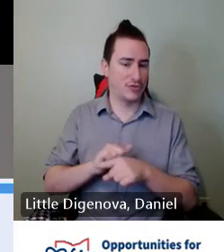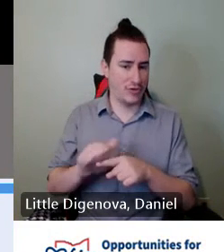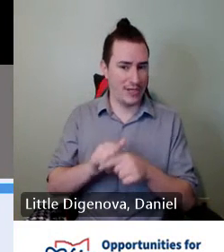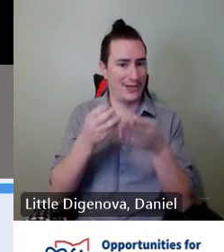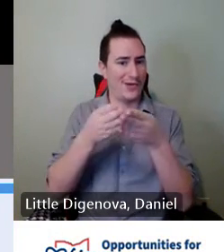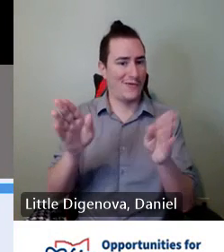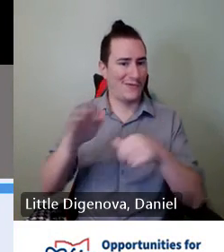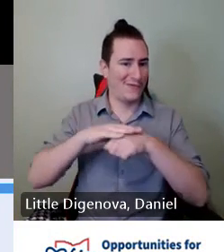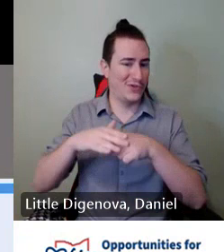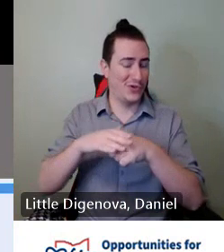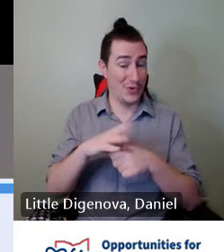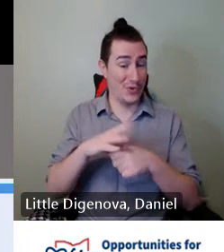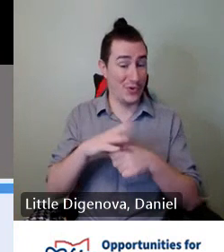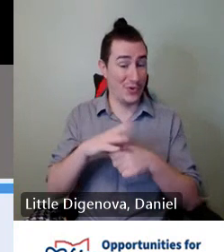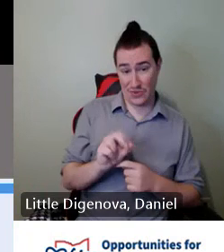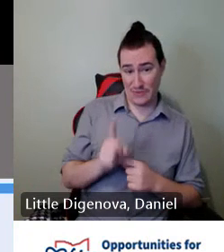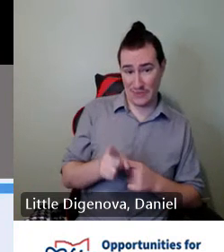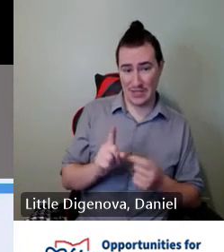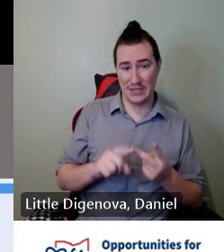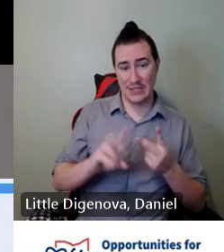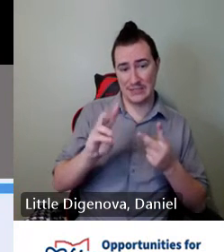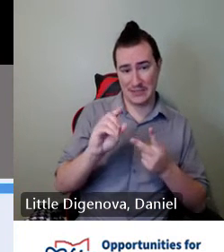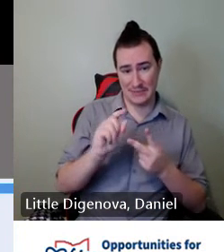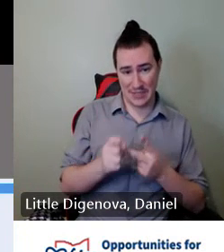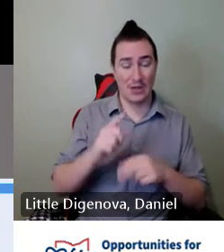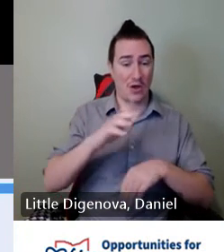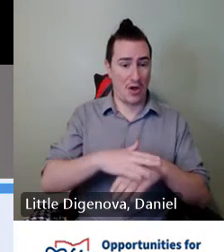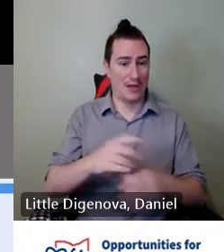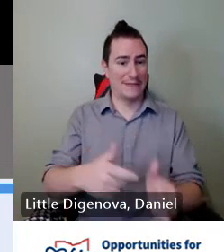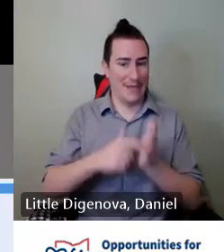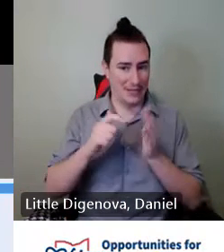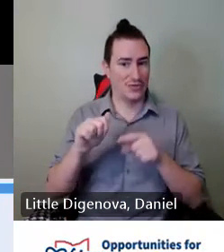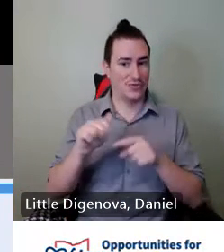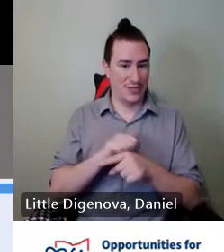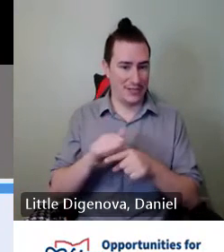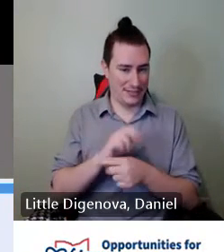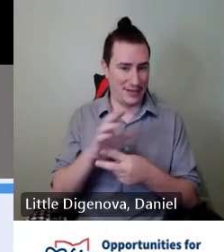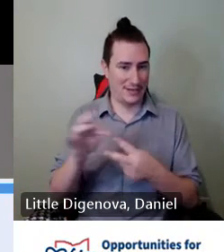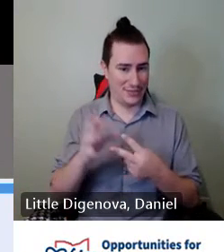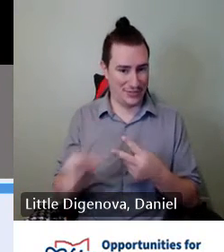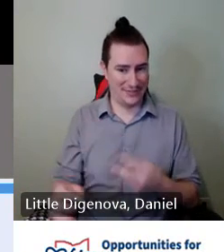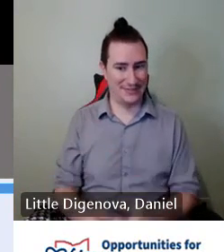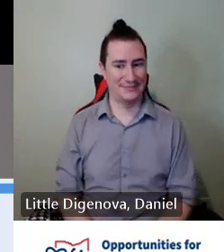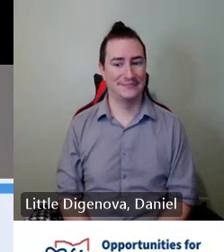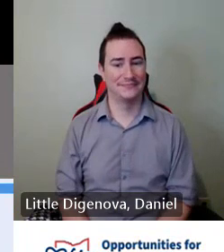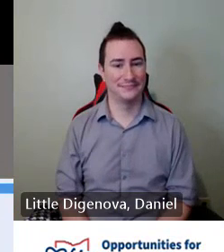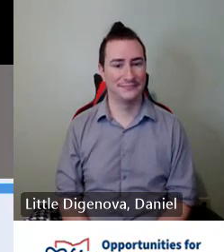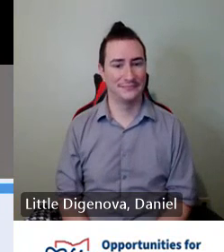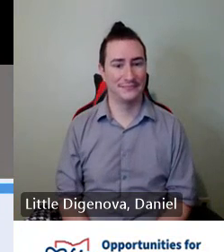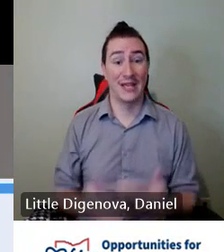and 60-minute on-demand option for training. Customarily, we would stop now for our second question and